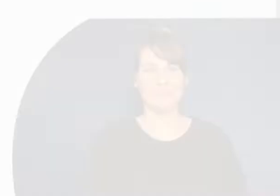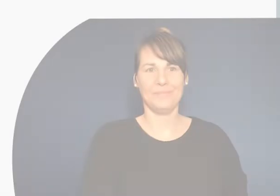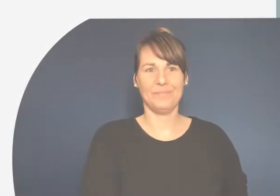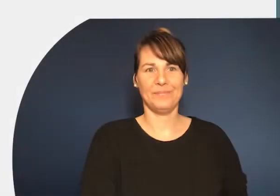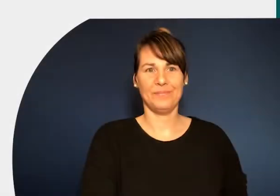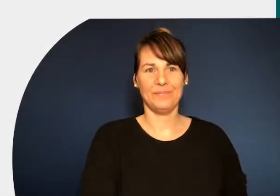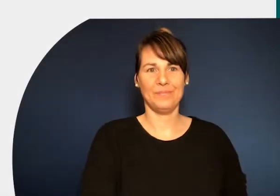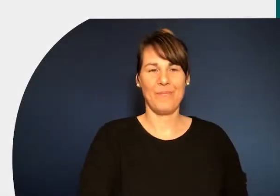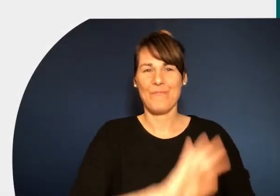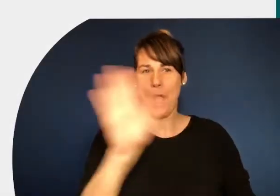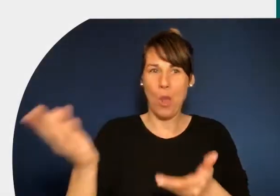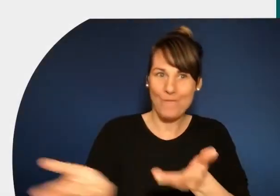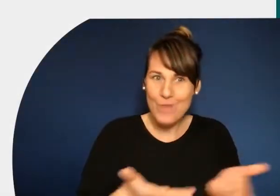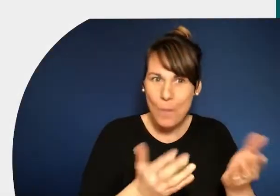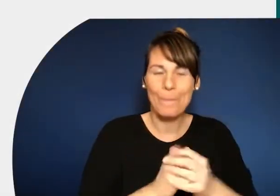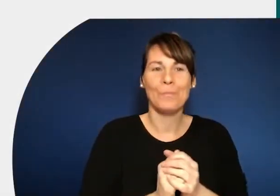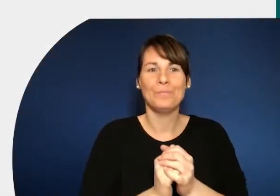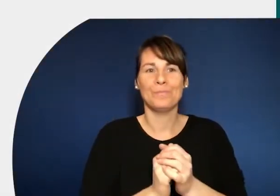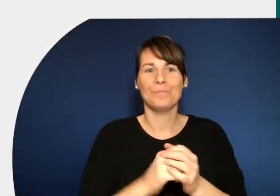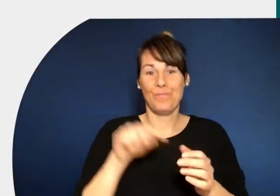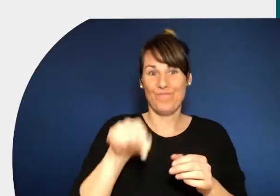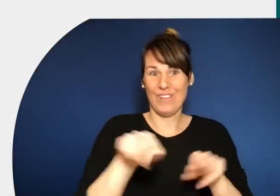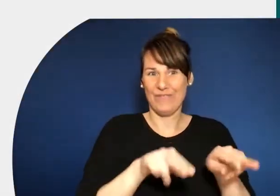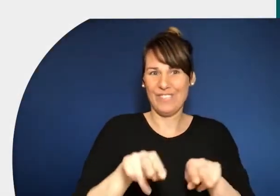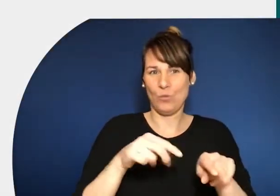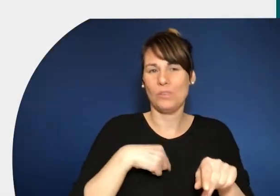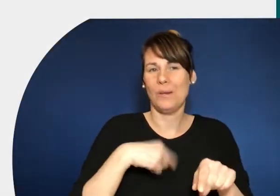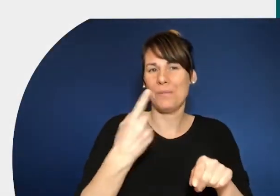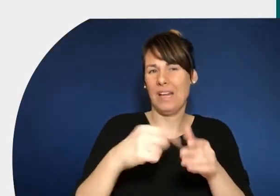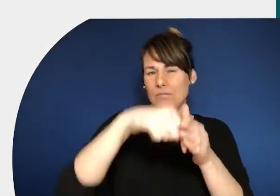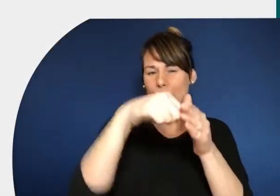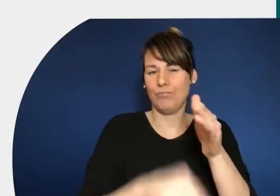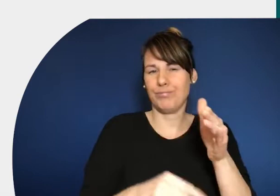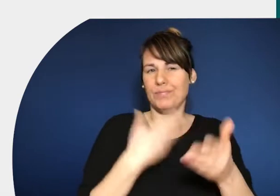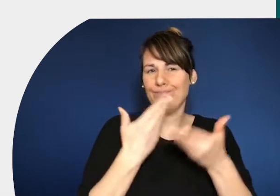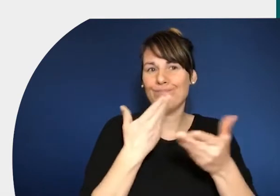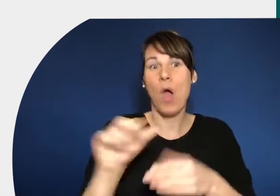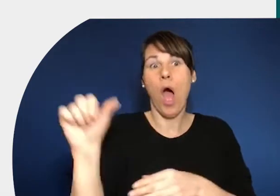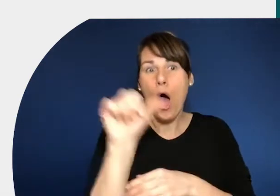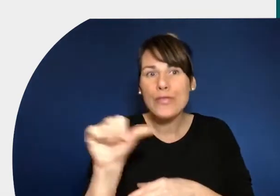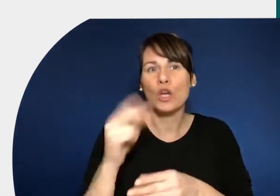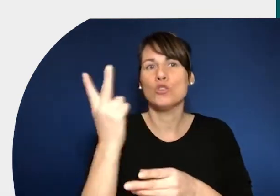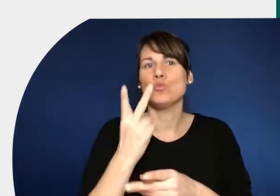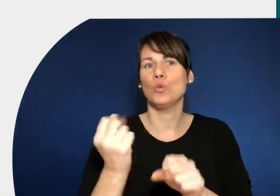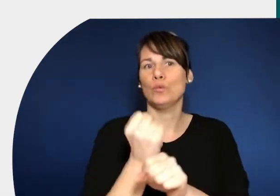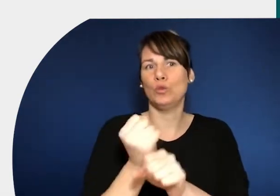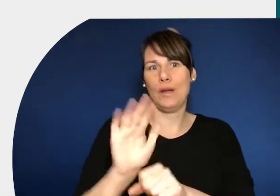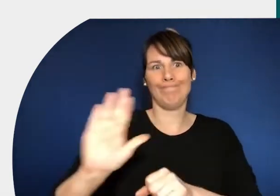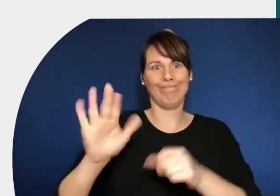Hello, everyone. In this video, I will talk about another search function in Elan. For this, I go to search here.